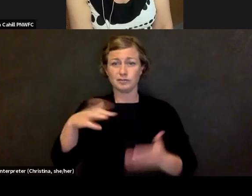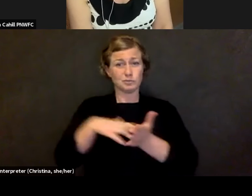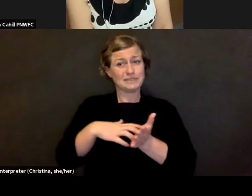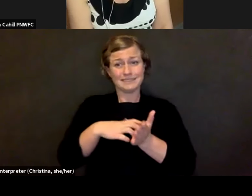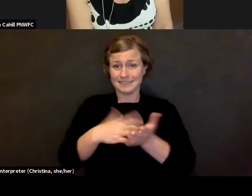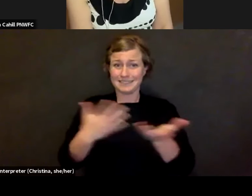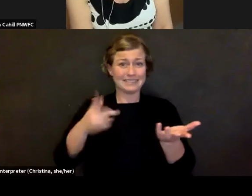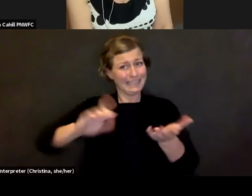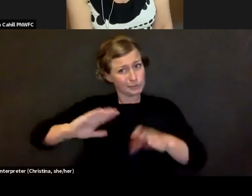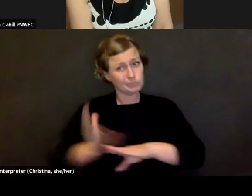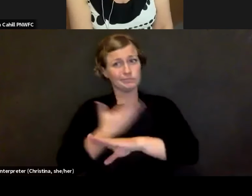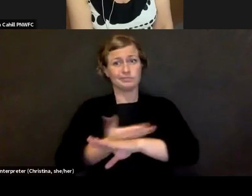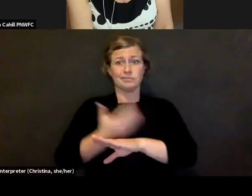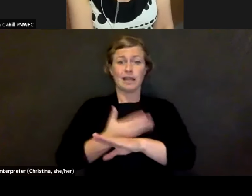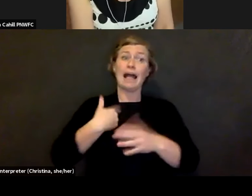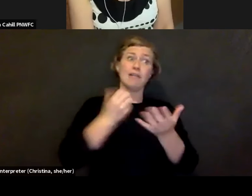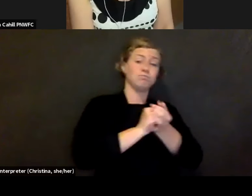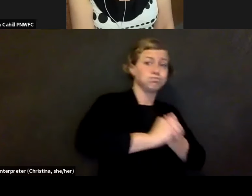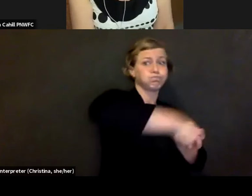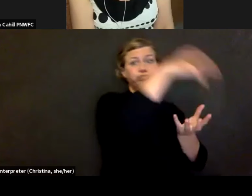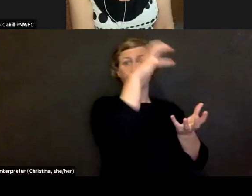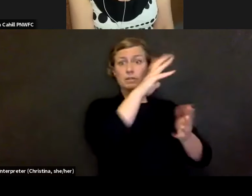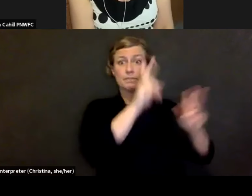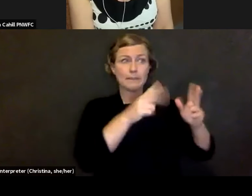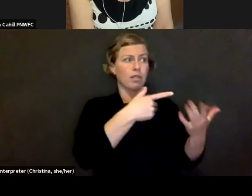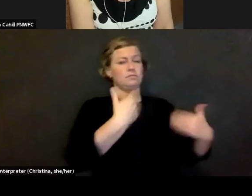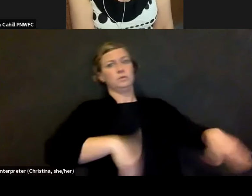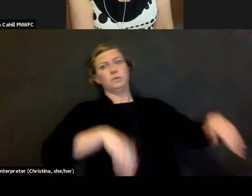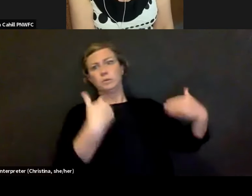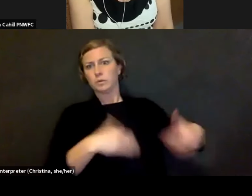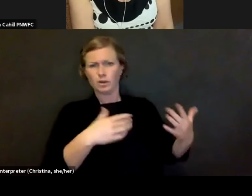to high speed internet or internet in